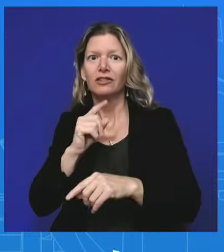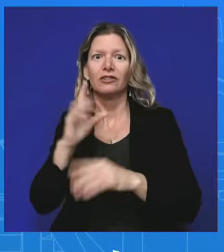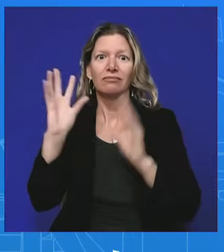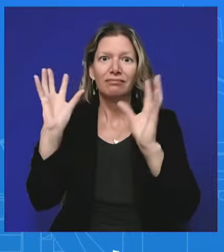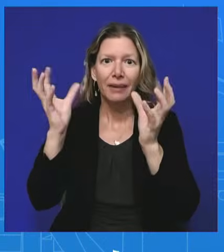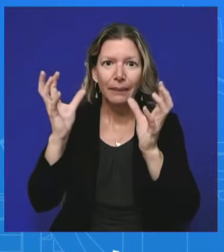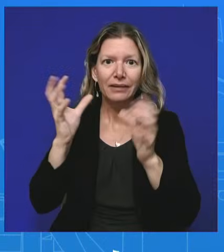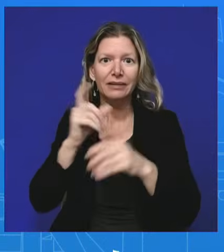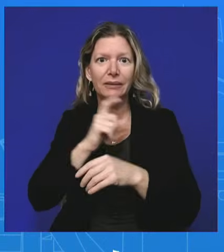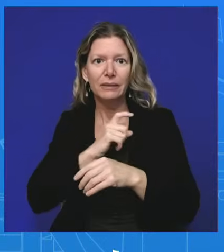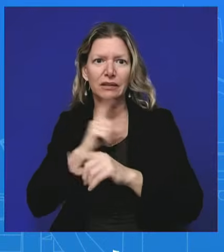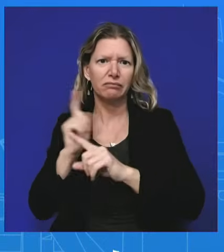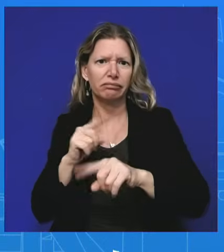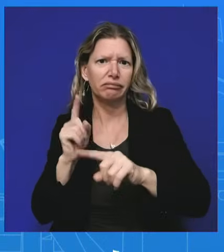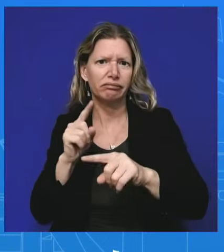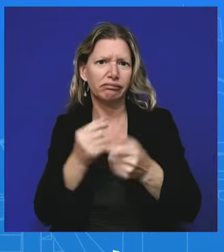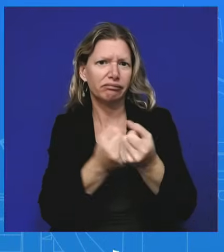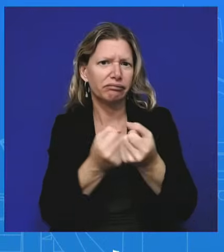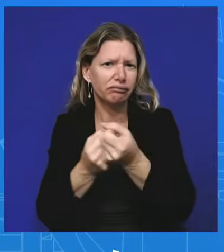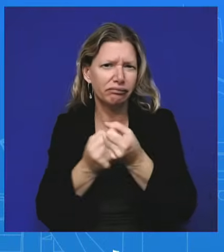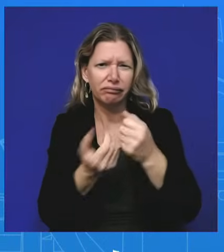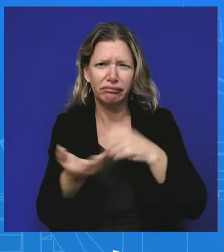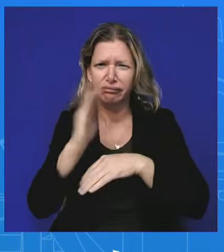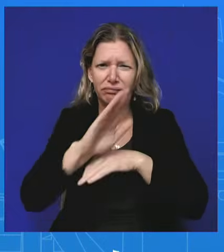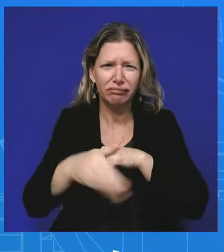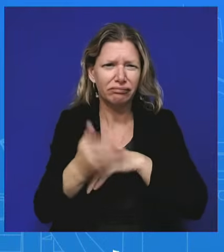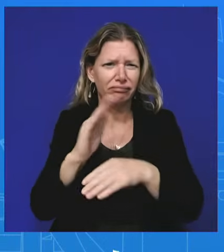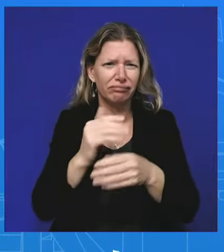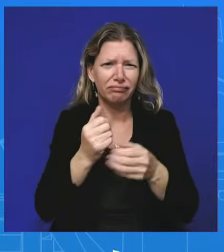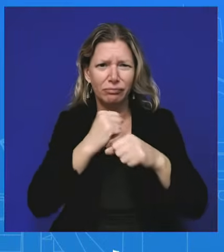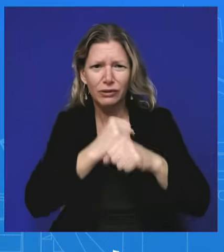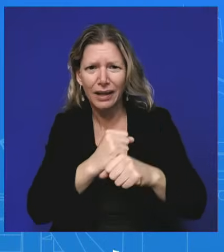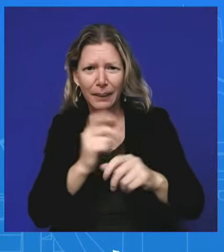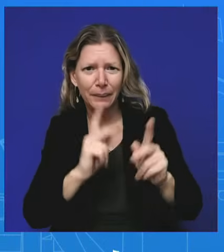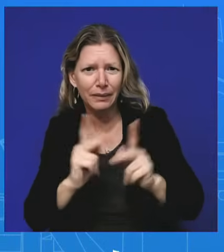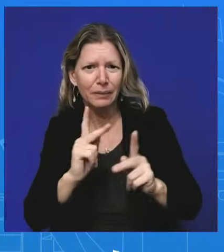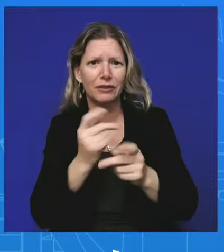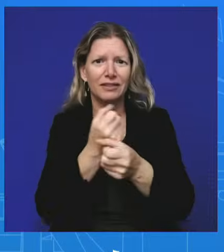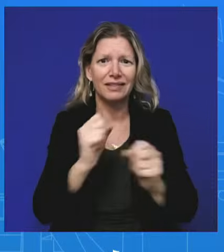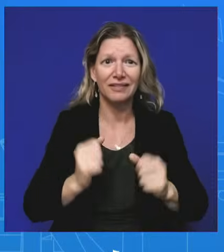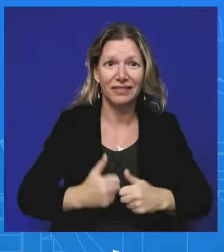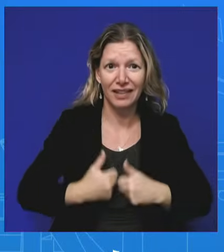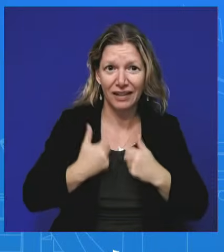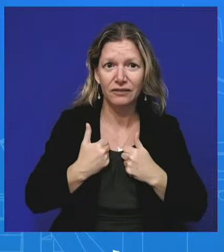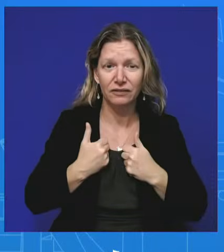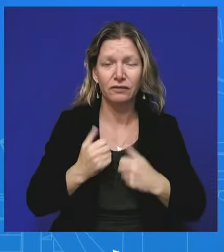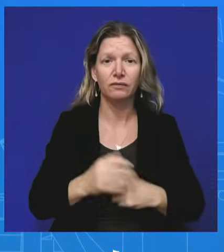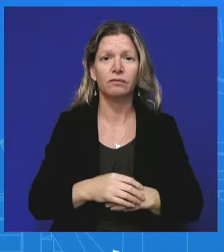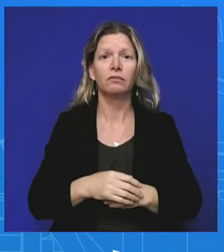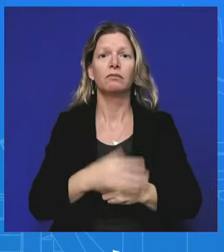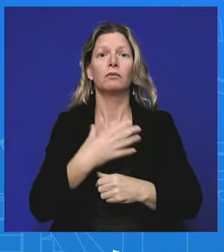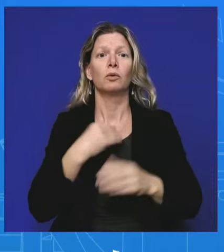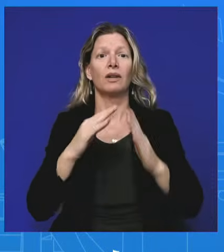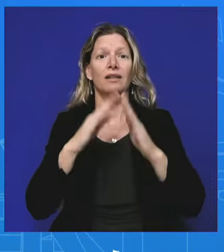The White House is in touch with governor's office and the Houston mayor, and FEMA is in touch with their state and local counterparts.